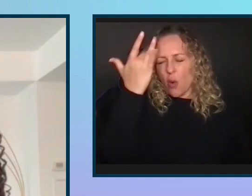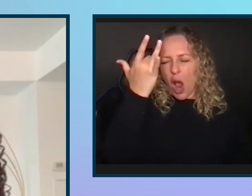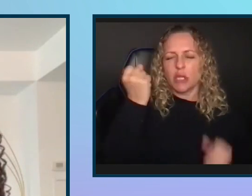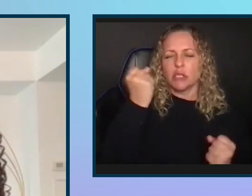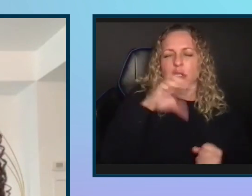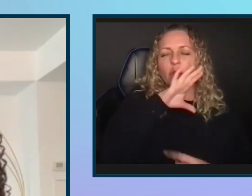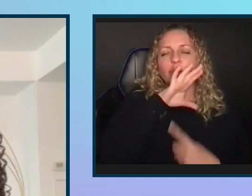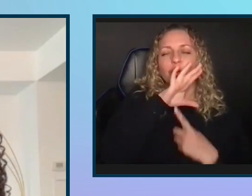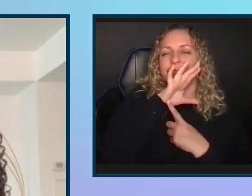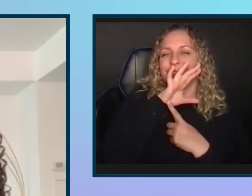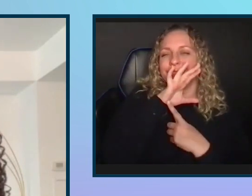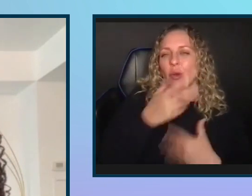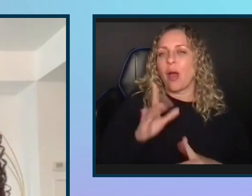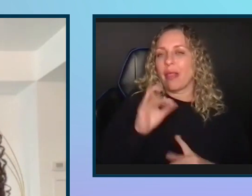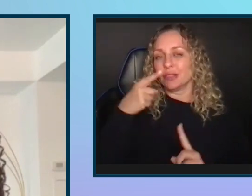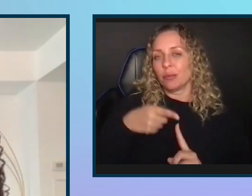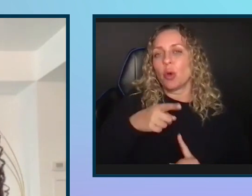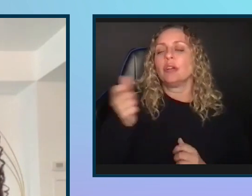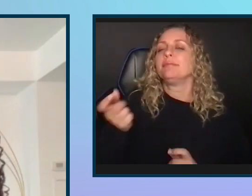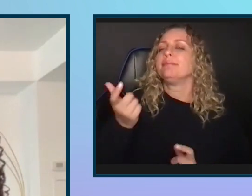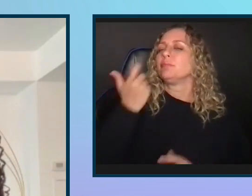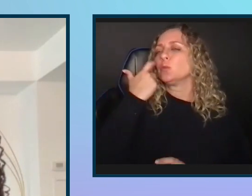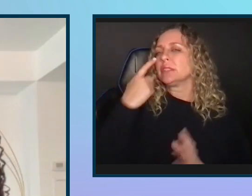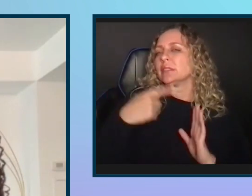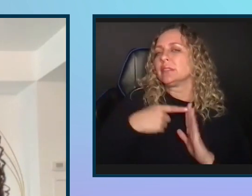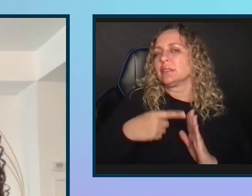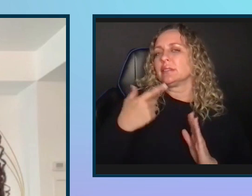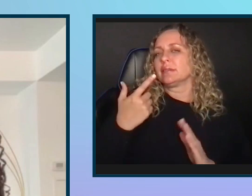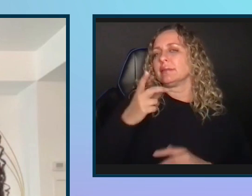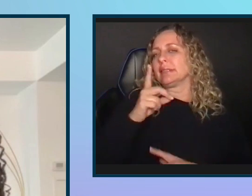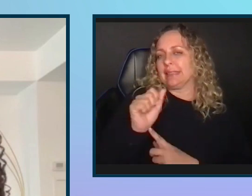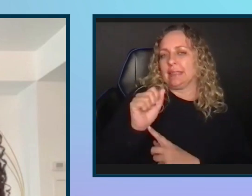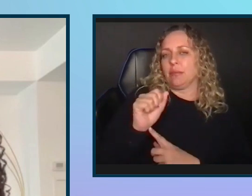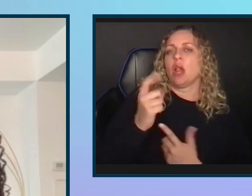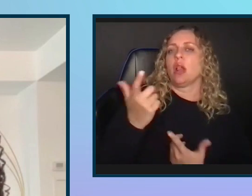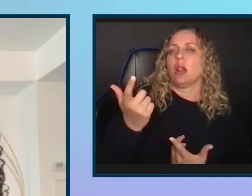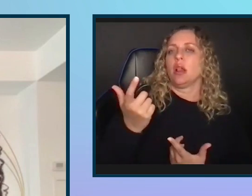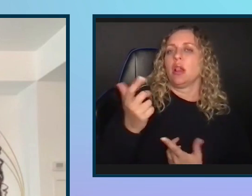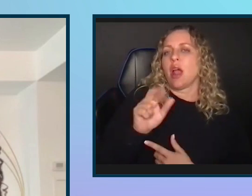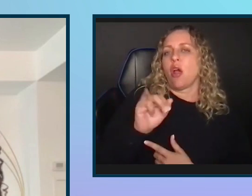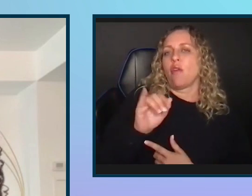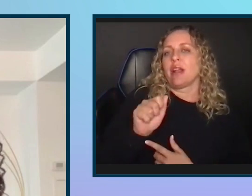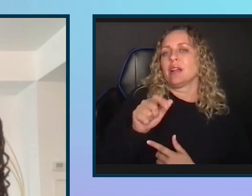So you gave us an example about disabled and aria disabled. Would you suggest using aria disabled queue